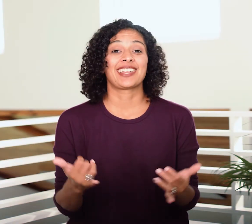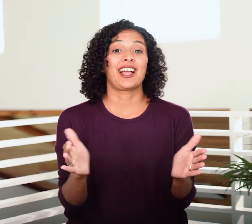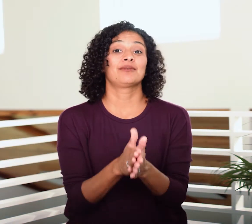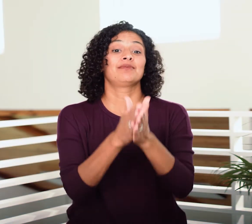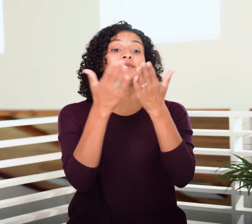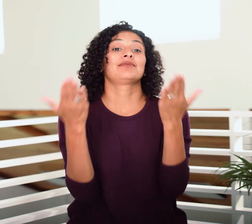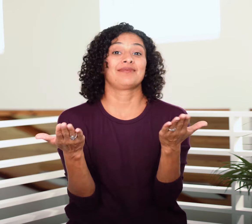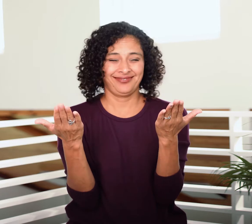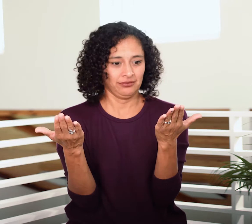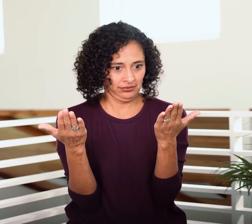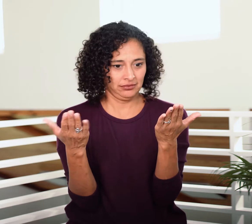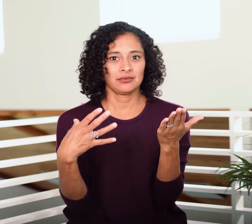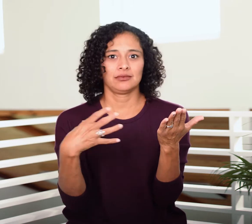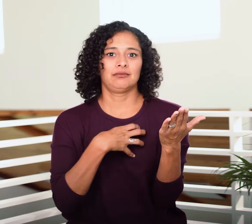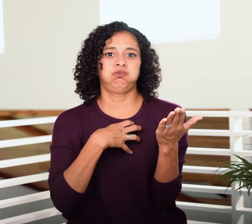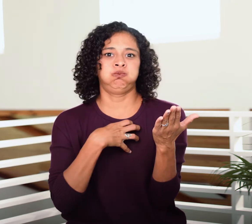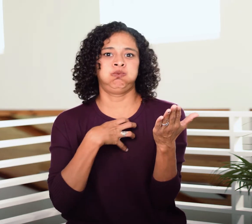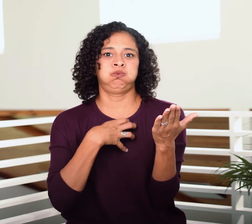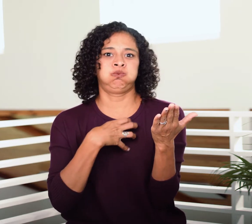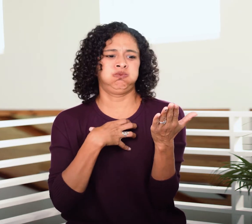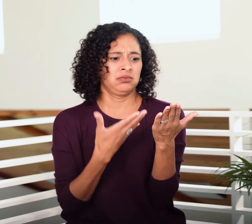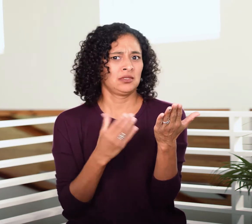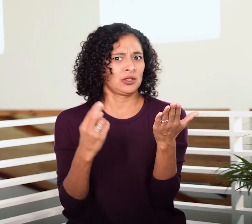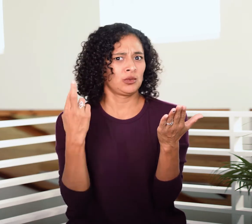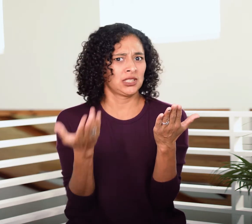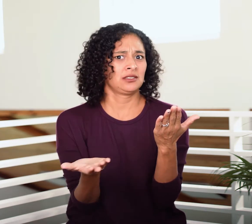We opened today with grumbling, and it seems to be unwarranted,